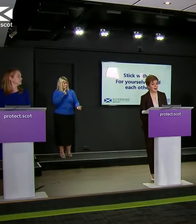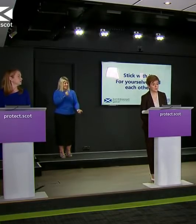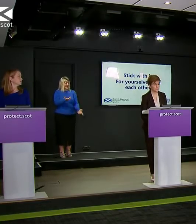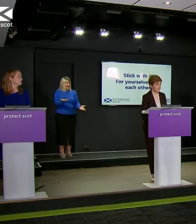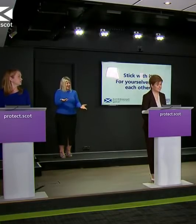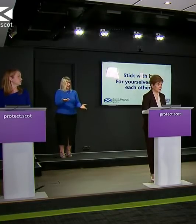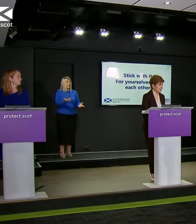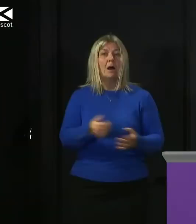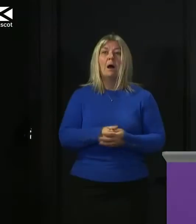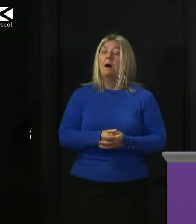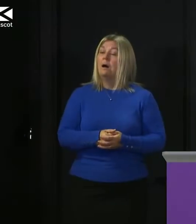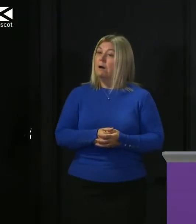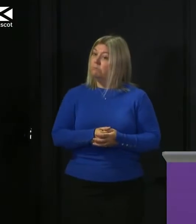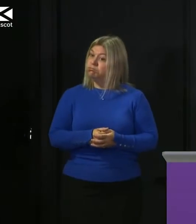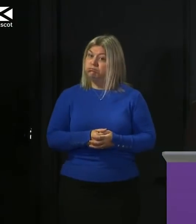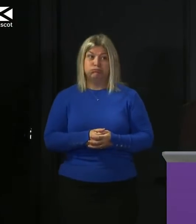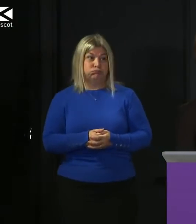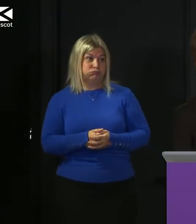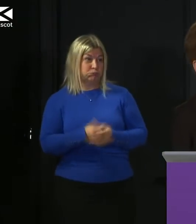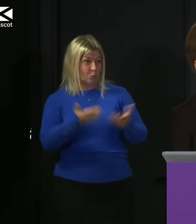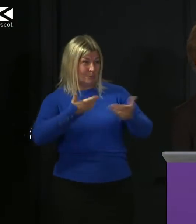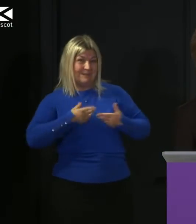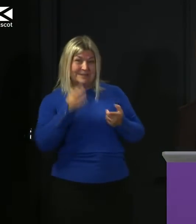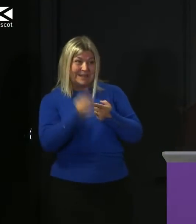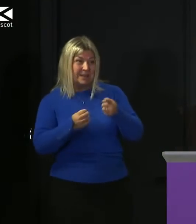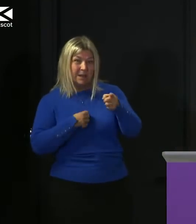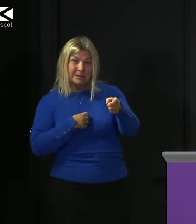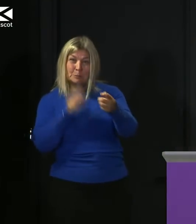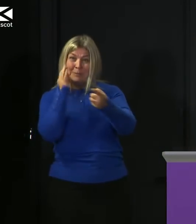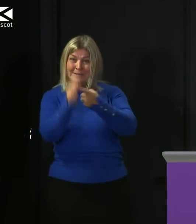I would be very keen if we can get some more details so we can look into that specific case.